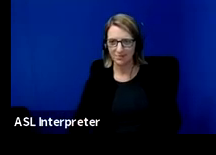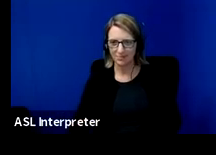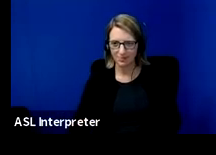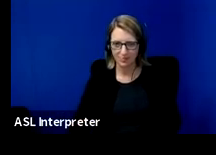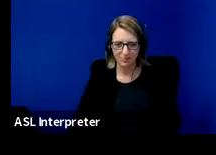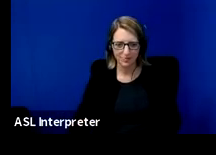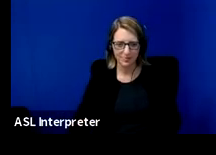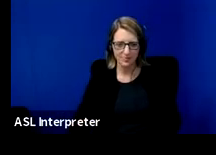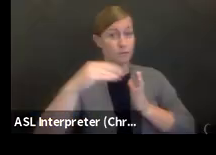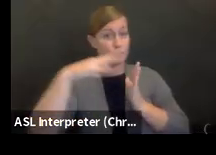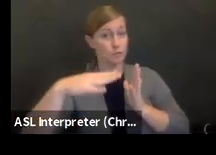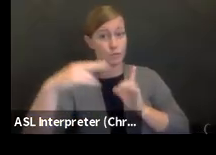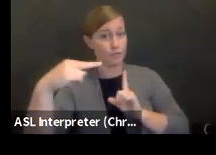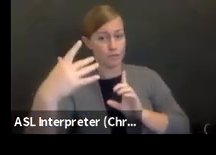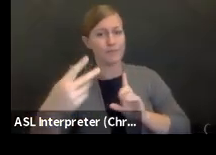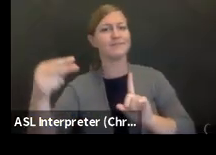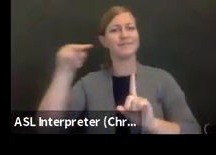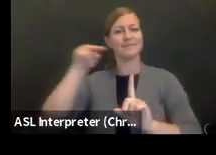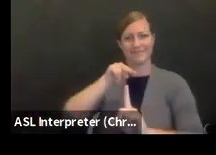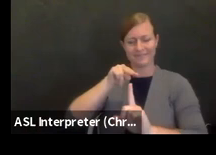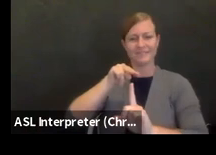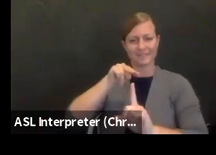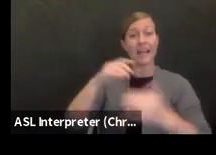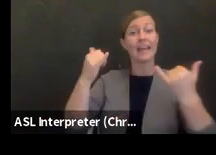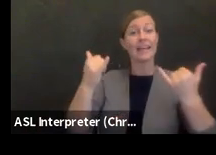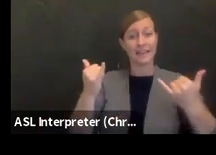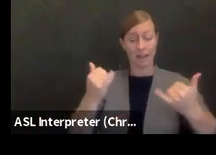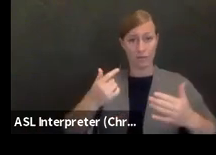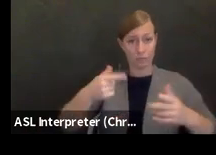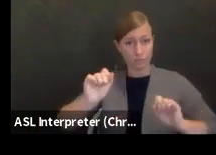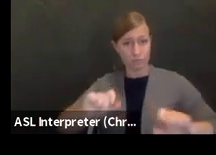ESD 112-- Kristina Wambold: Come back, we are inside the modules right now. Again, I can go to home.